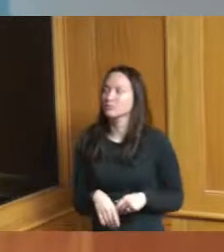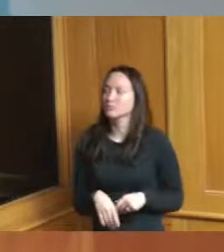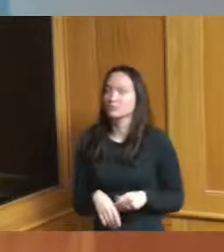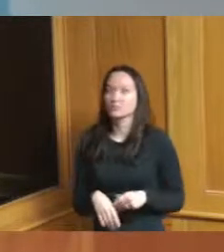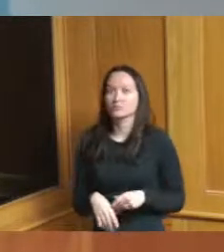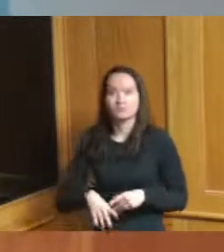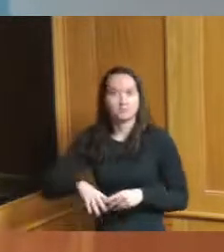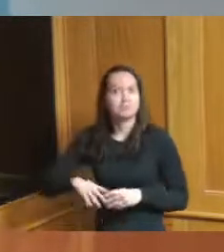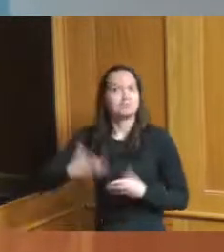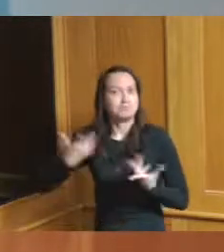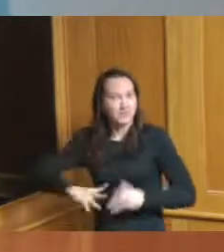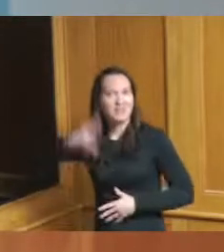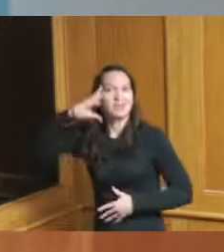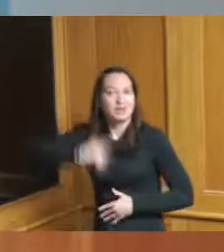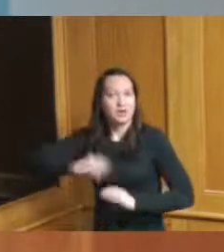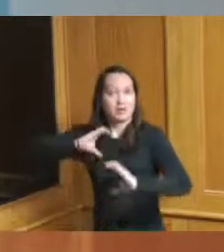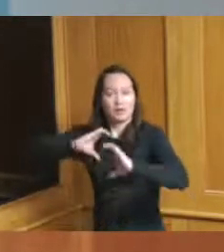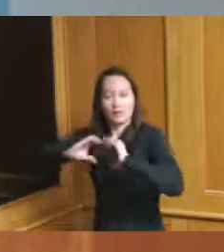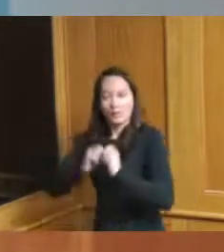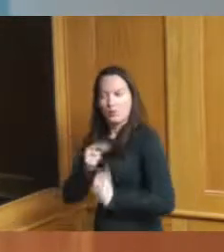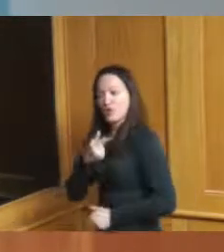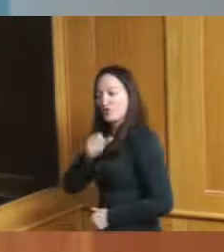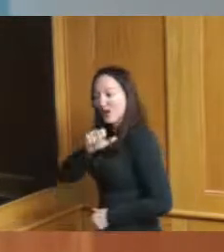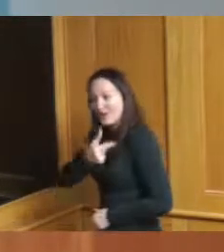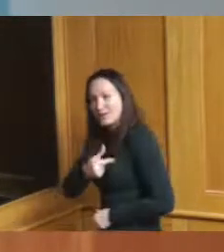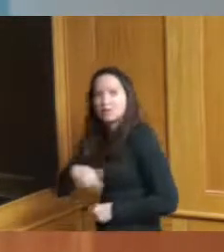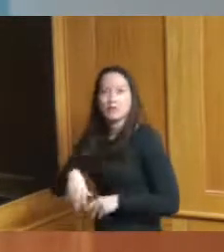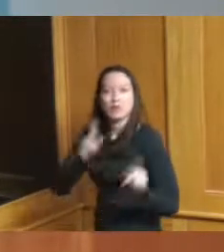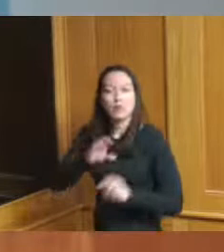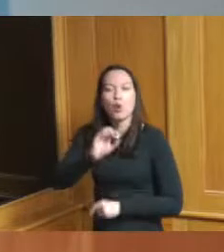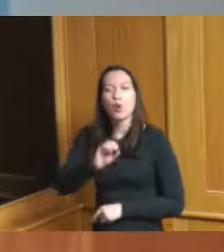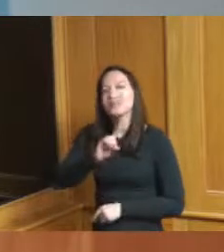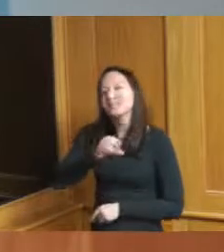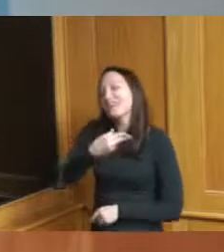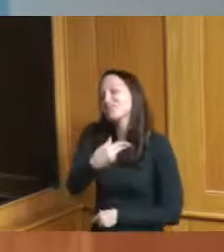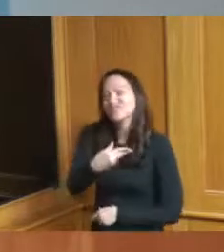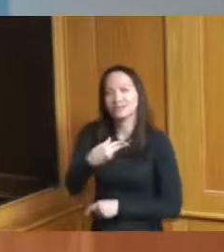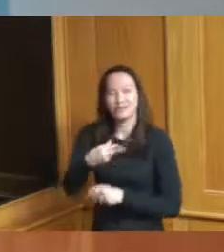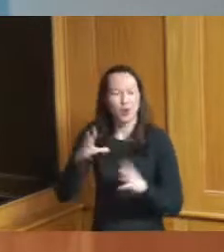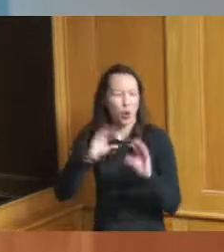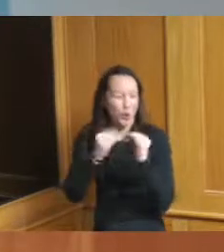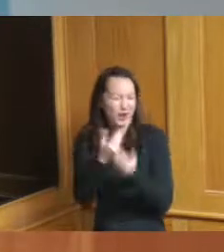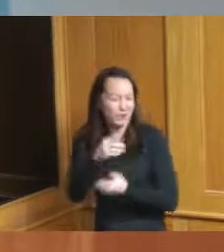some conversations with Greg and with the folks at ODH because they're the ones getting us the tests